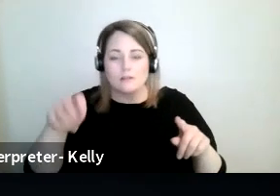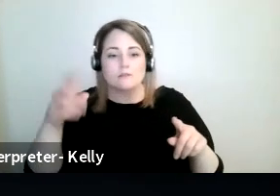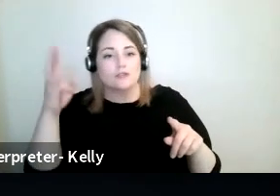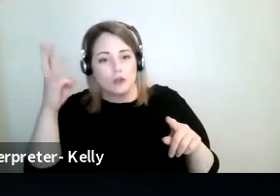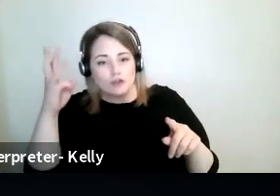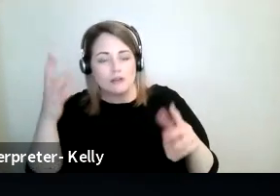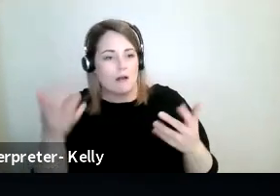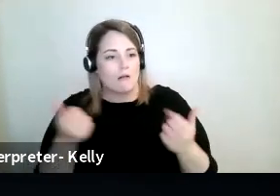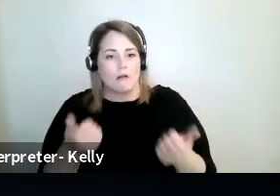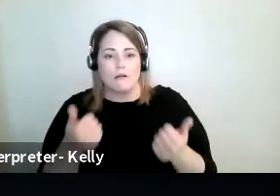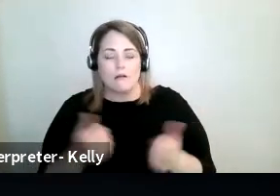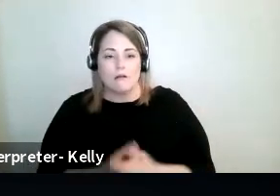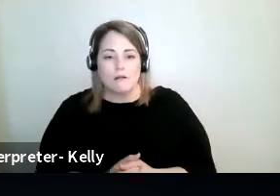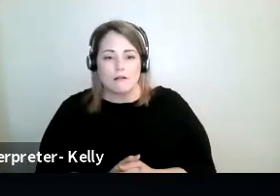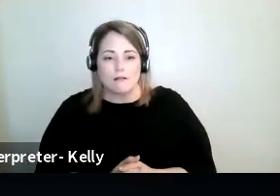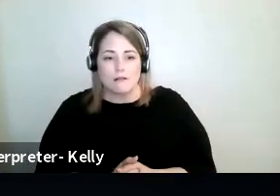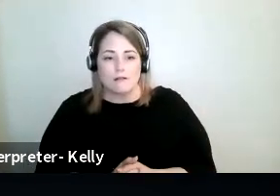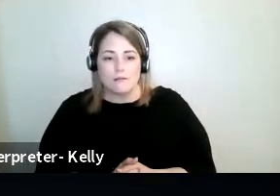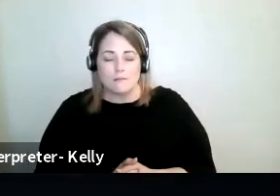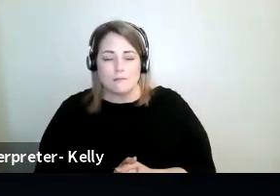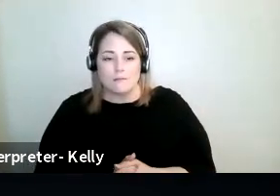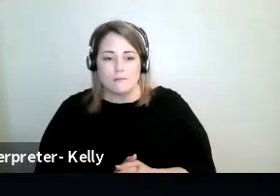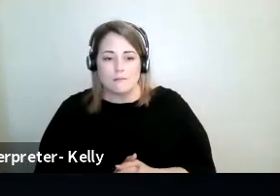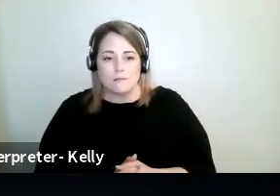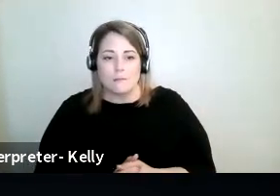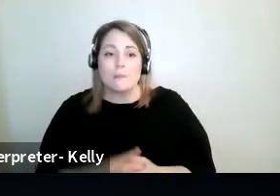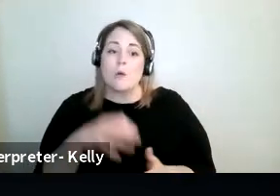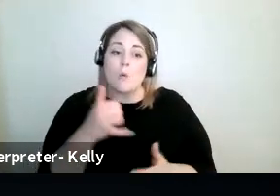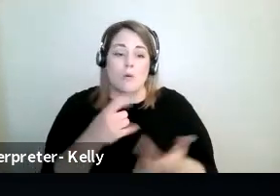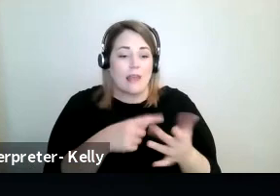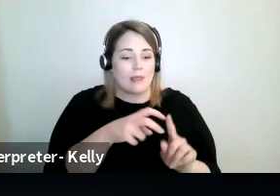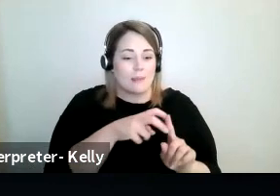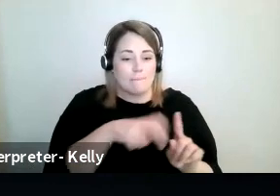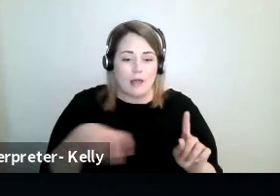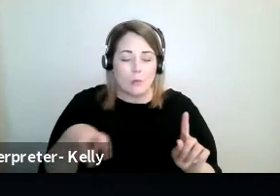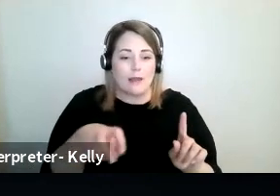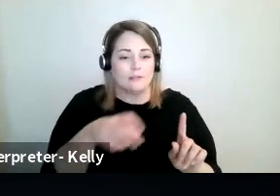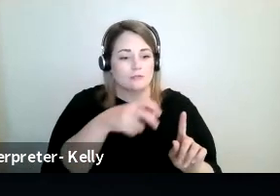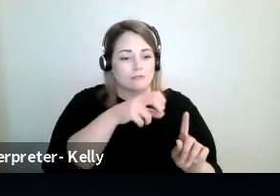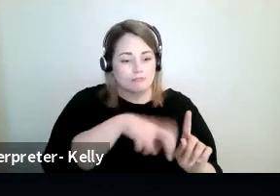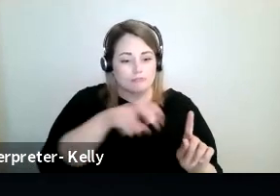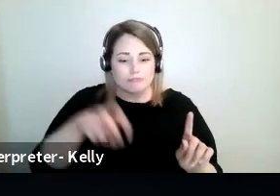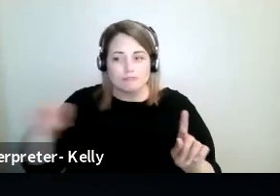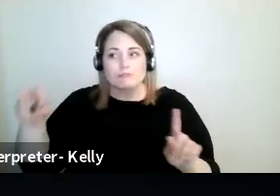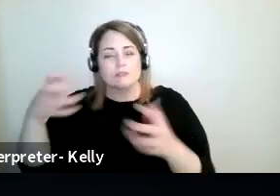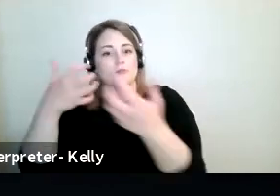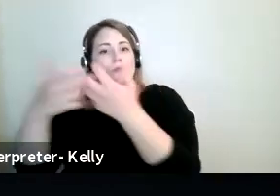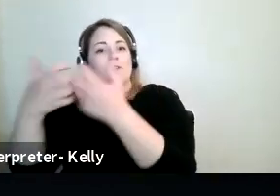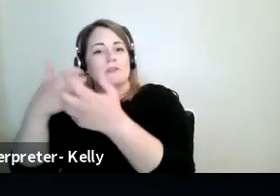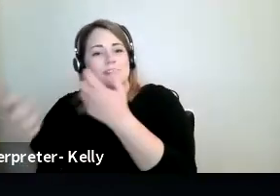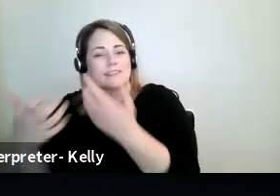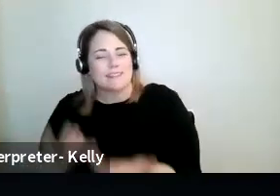And also the pathways into higher education. How well are we really embracing and actually talking